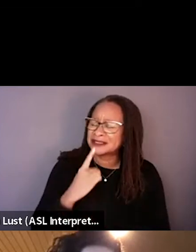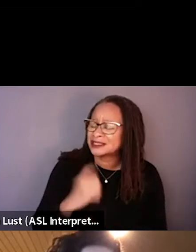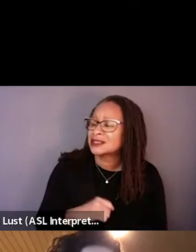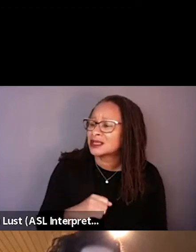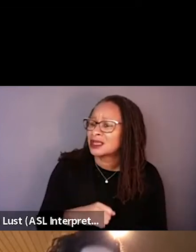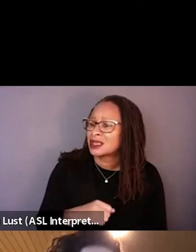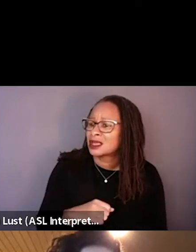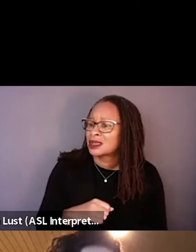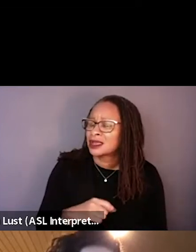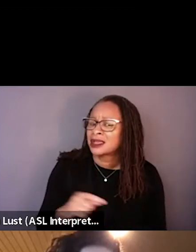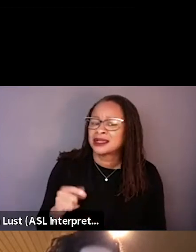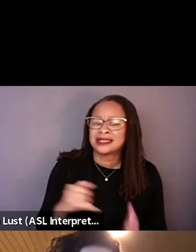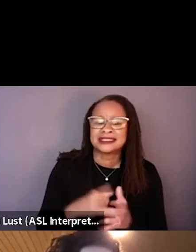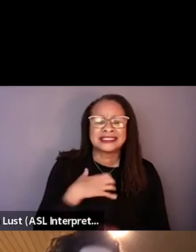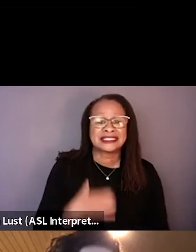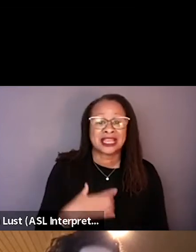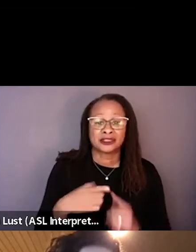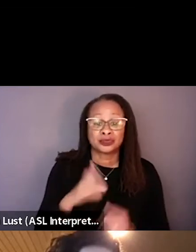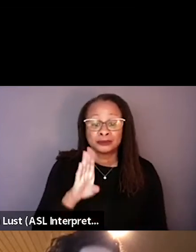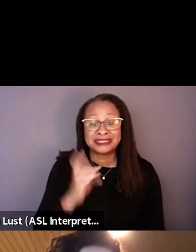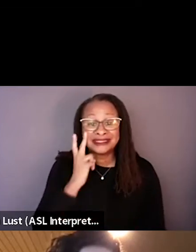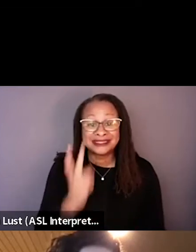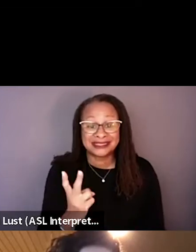it's a desire to be seen, there's a desire to be seen